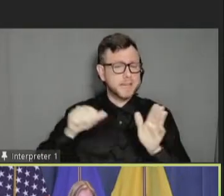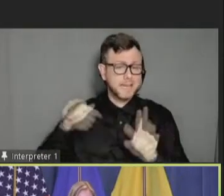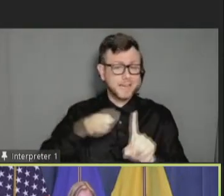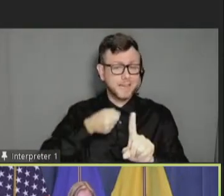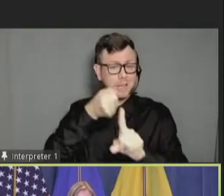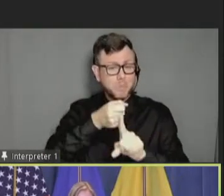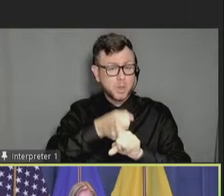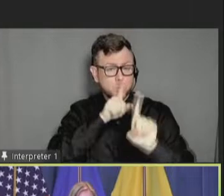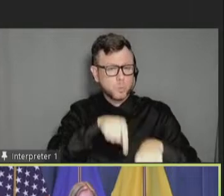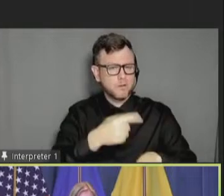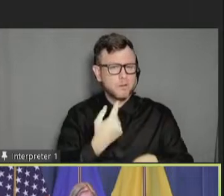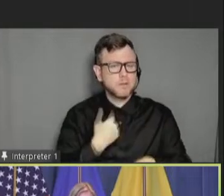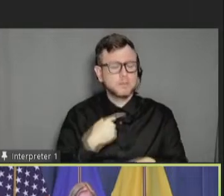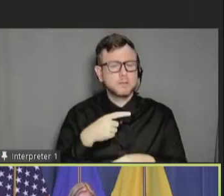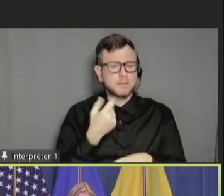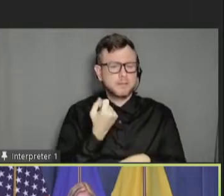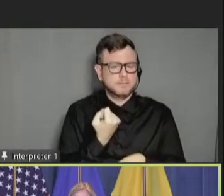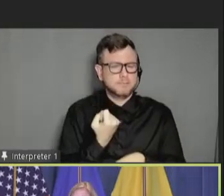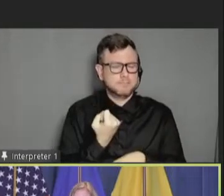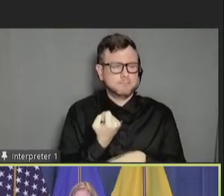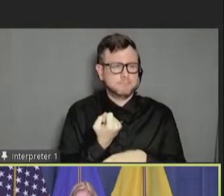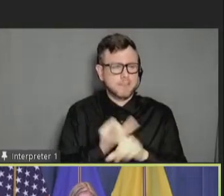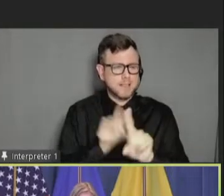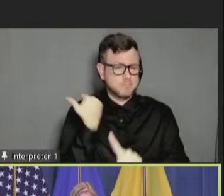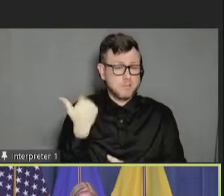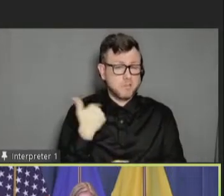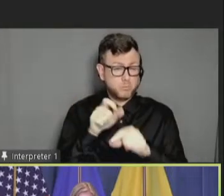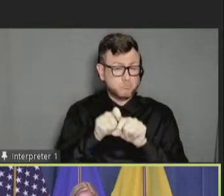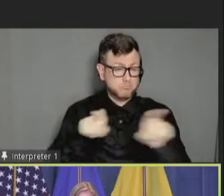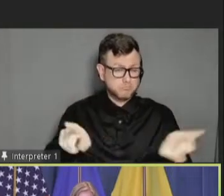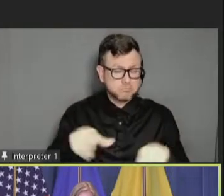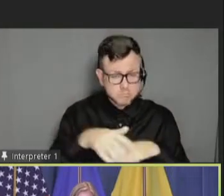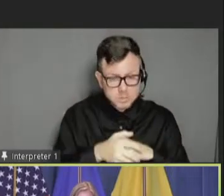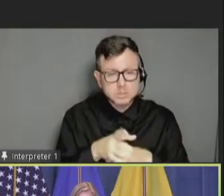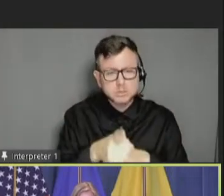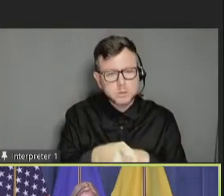And the first, while data facts and information are important, some of the most influential